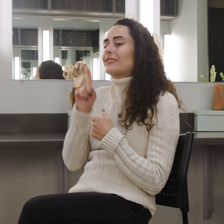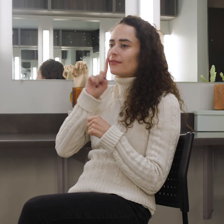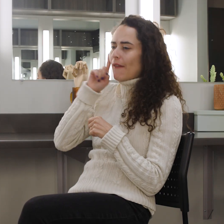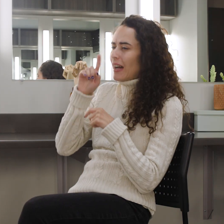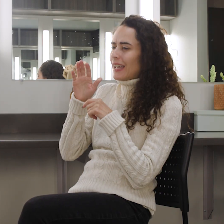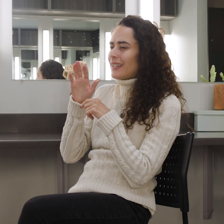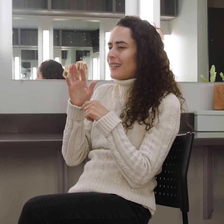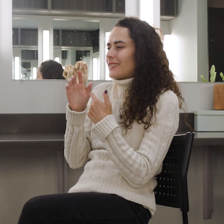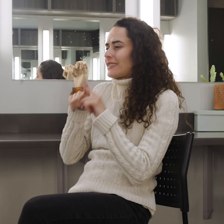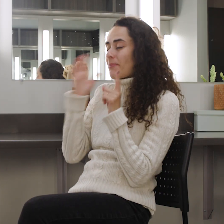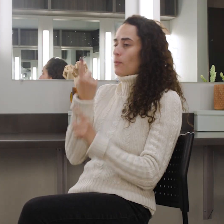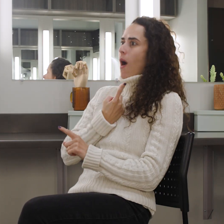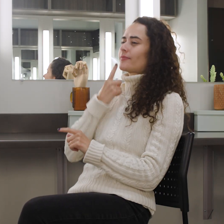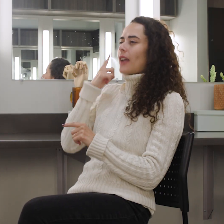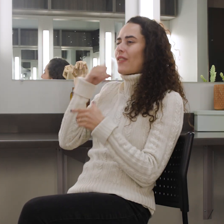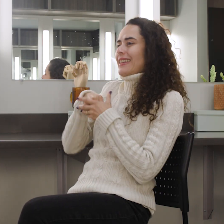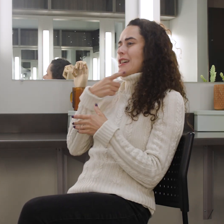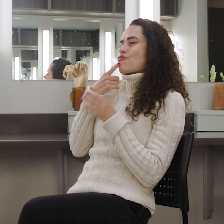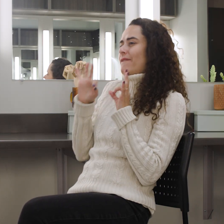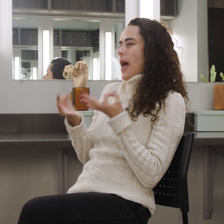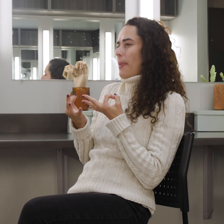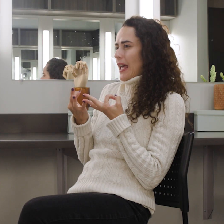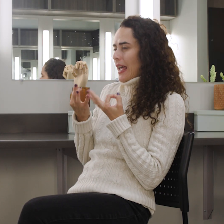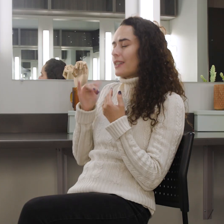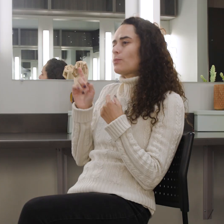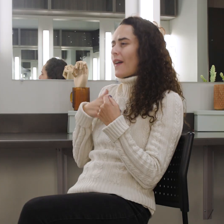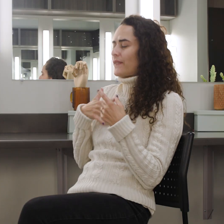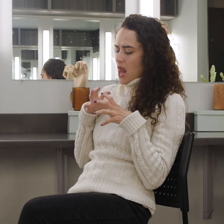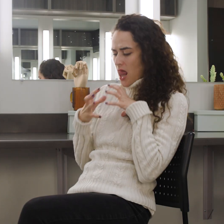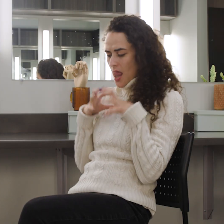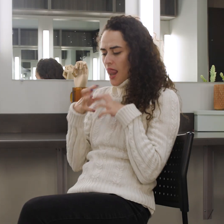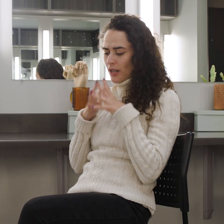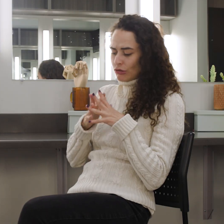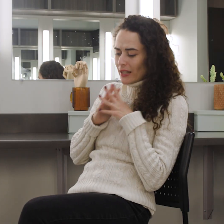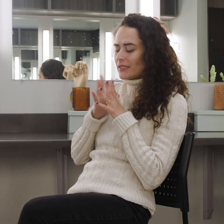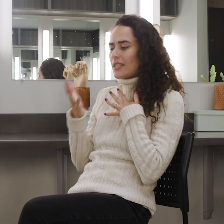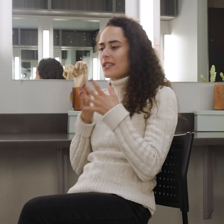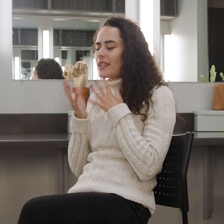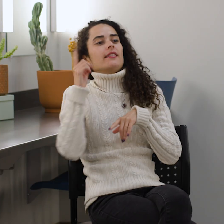Being Deaf was different because I was the only Deaf in my hearing family. I had to sort of wrestle with that.